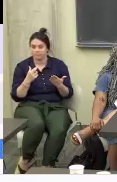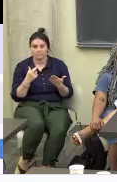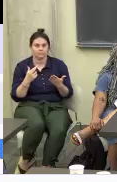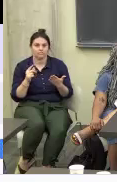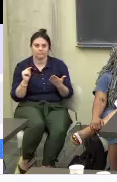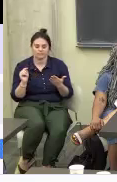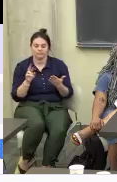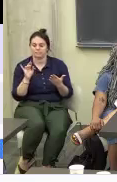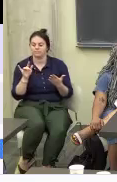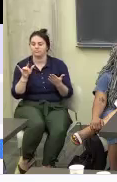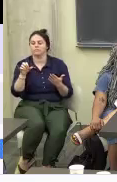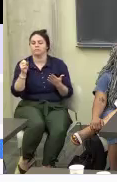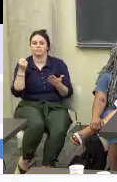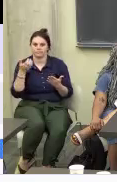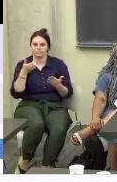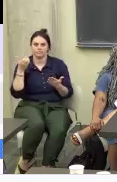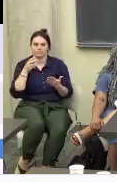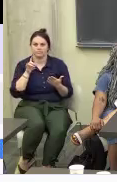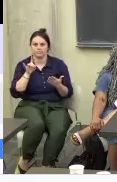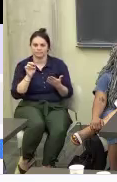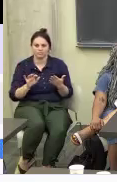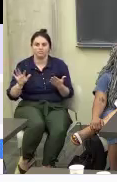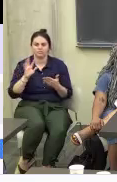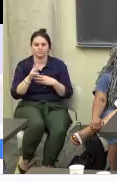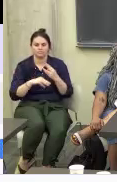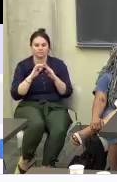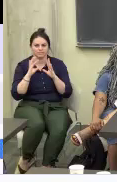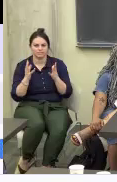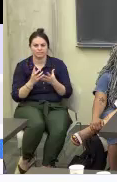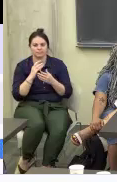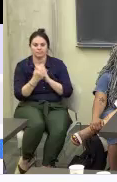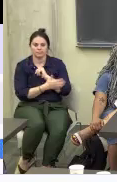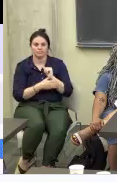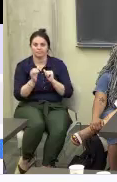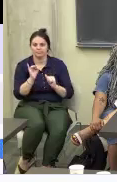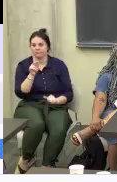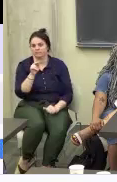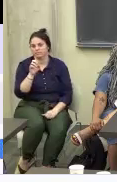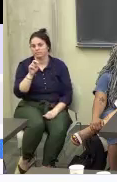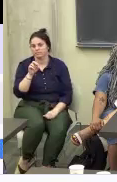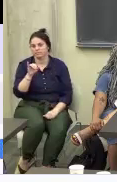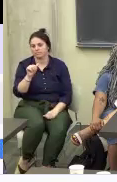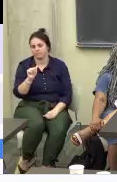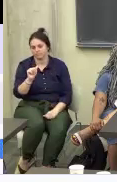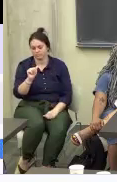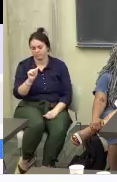mobile devices in the world and whatnot. And in a country like Kenya, for instance.